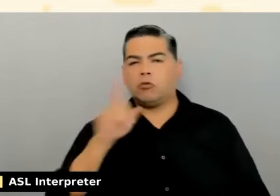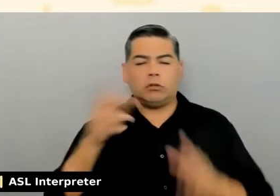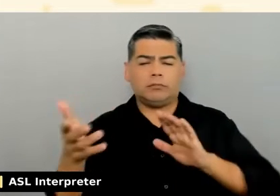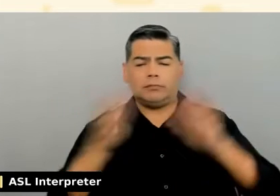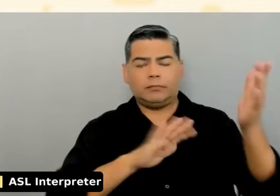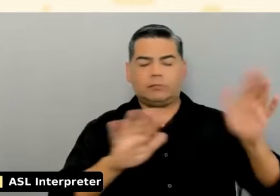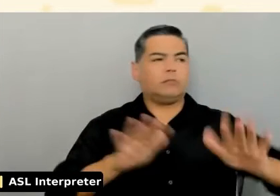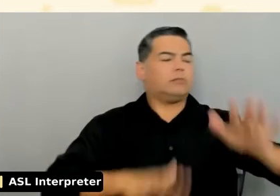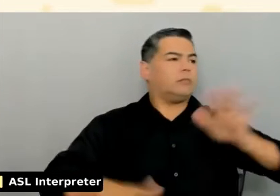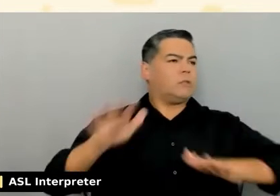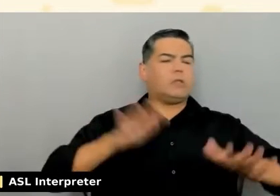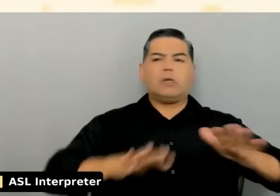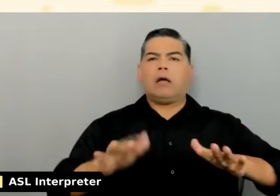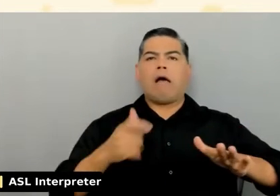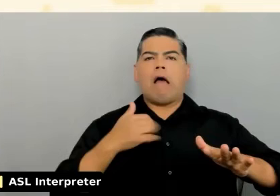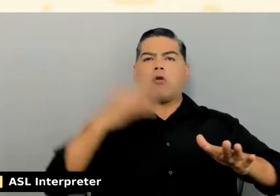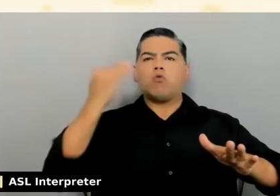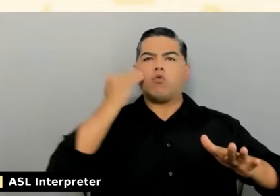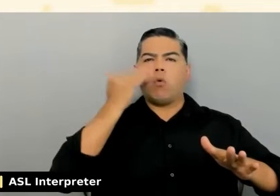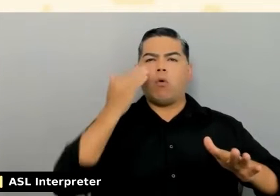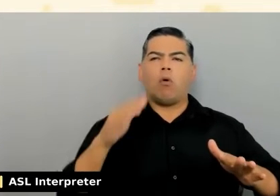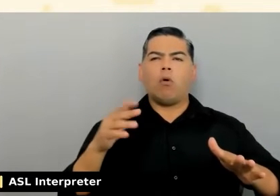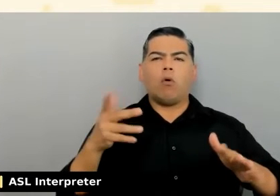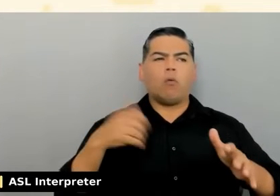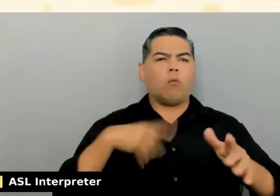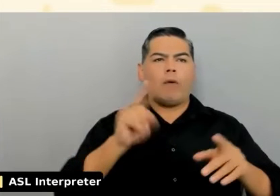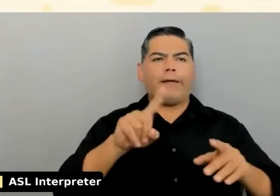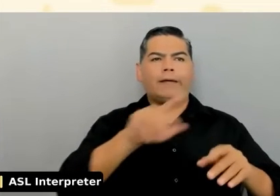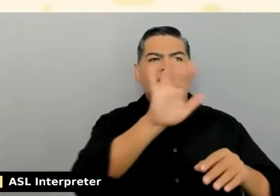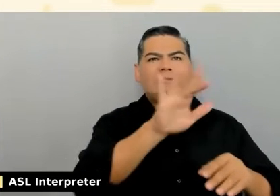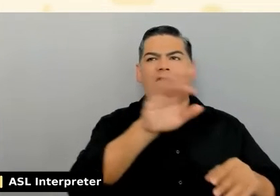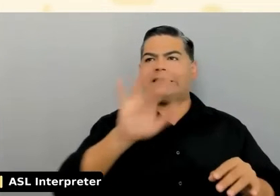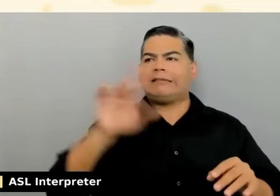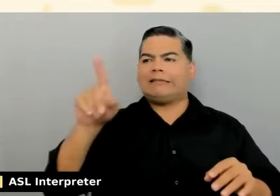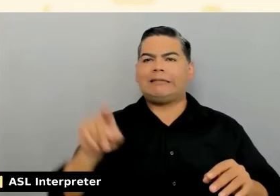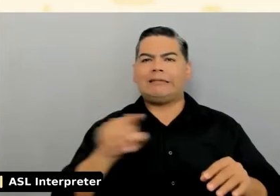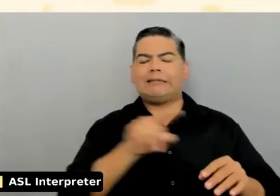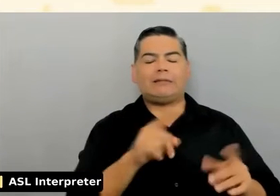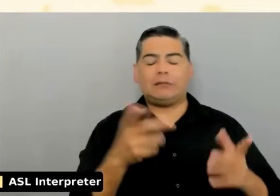You do not know what you are landed on and what will be activated